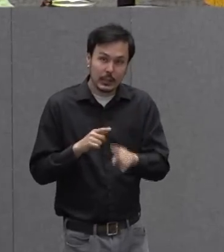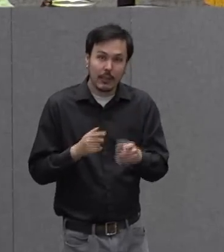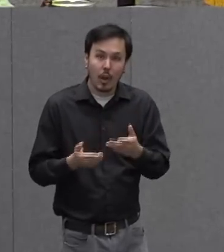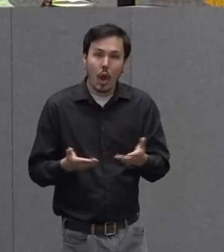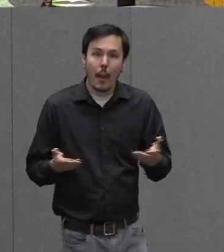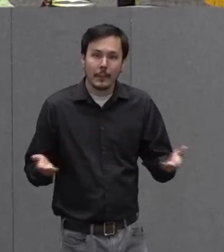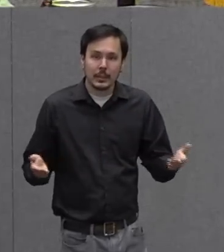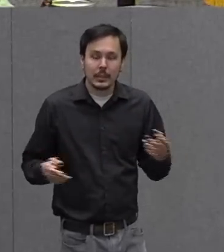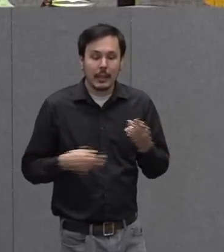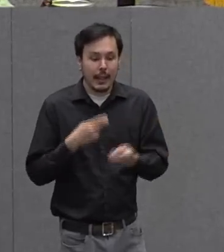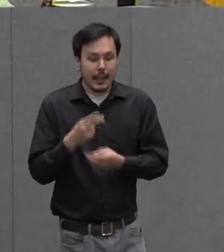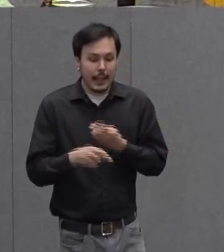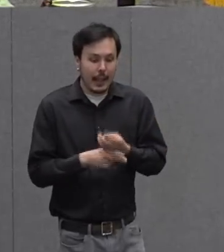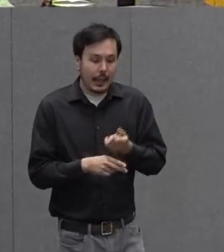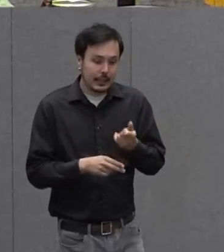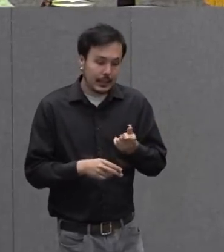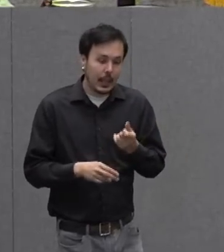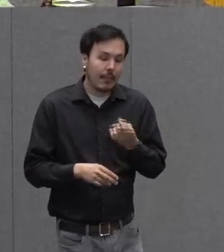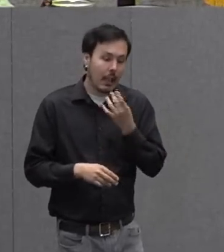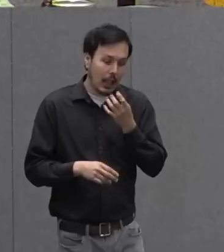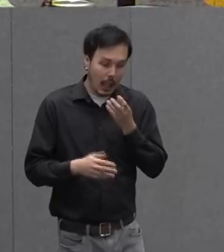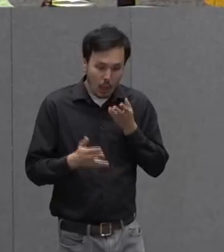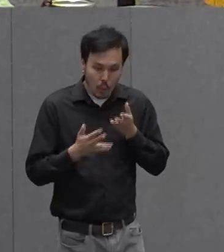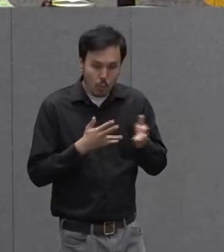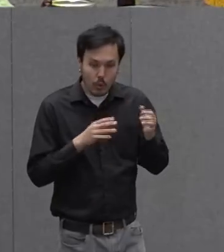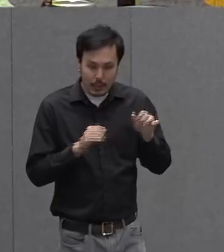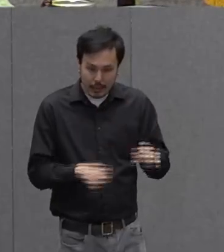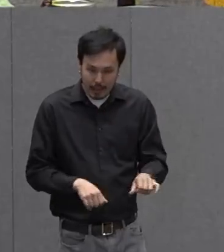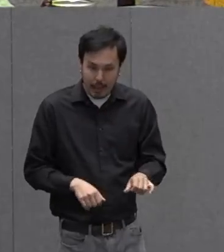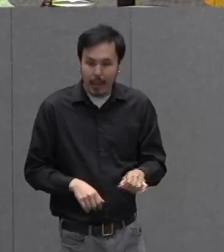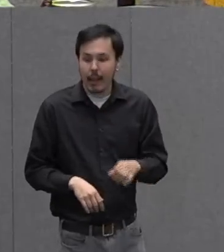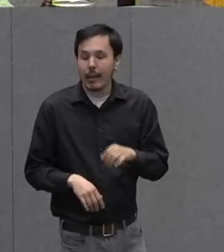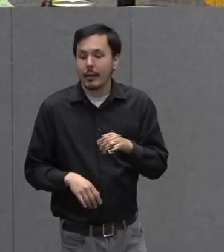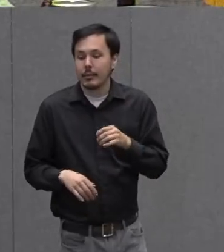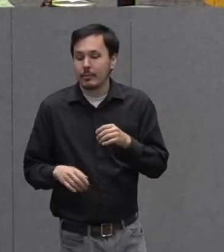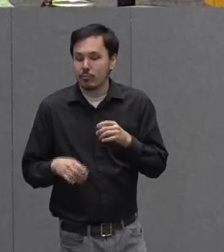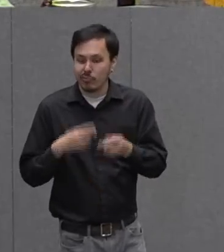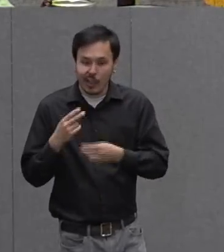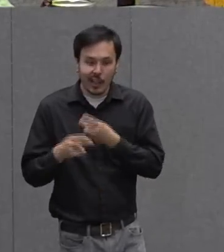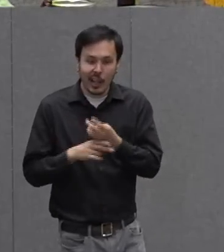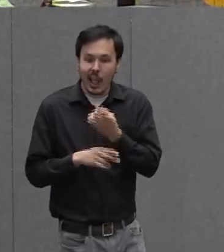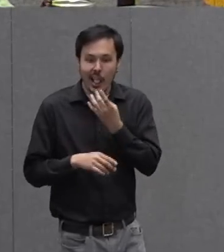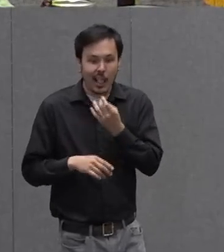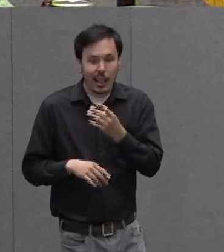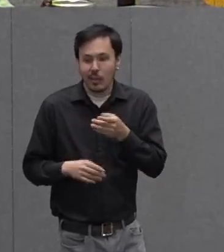the kind that light passes through, the kind that light doesn't pass through,